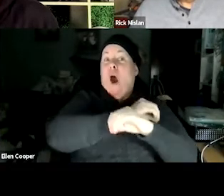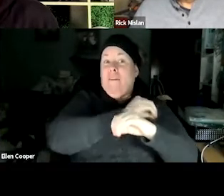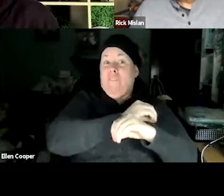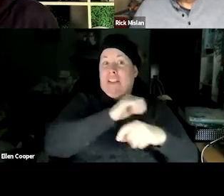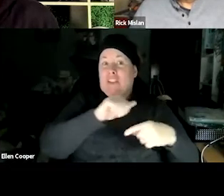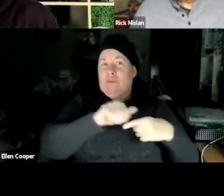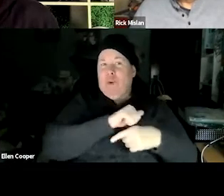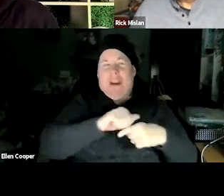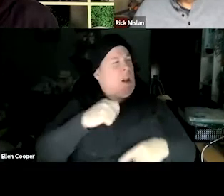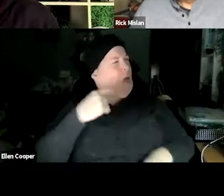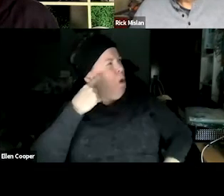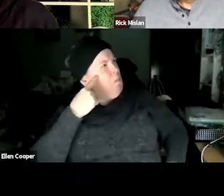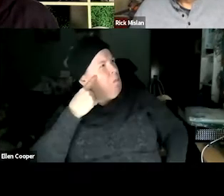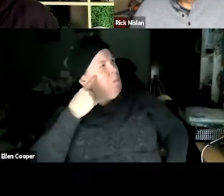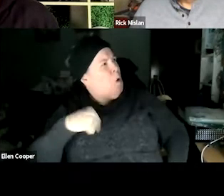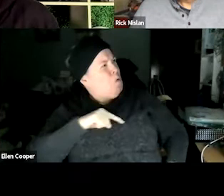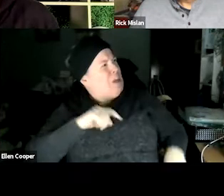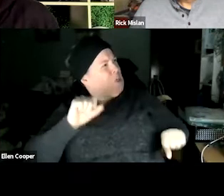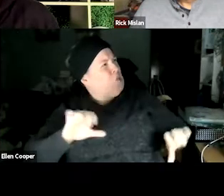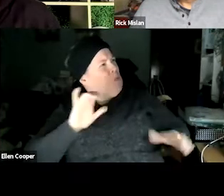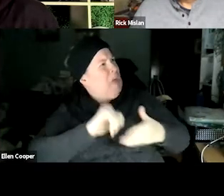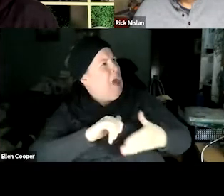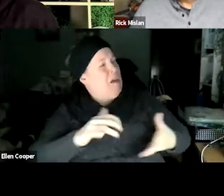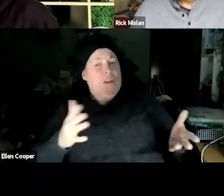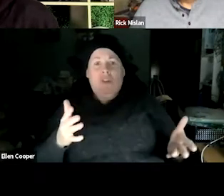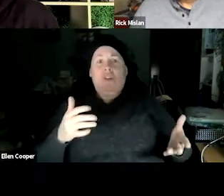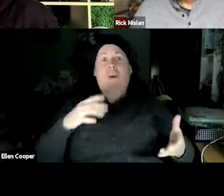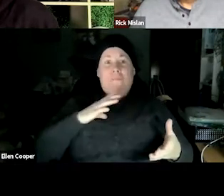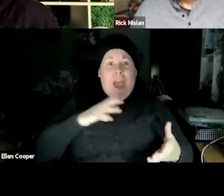we could do this. And so I got some funding and